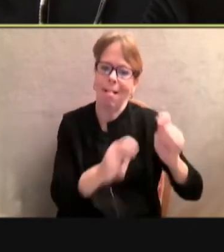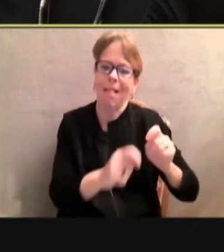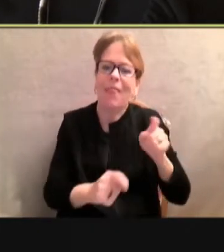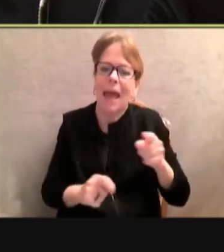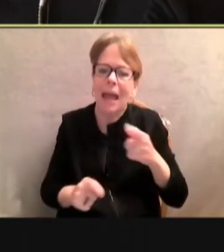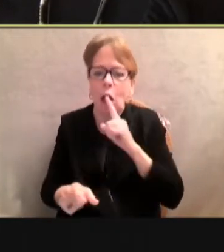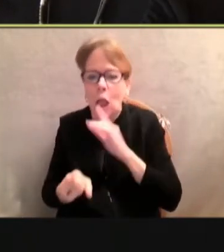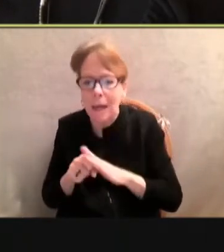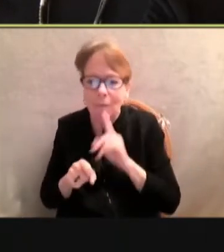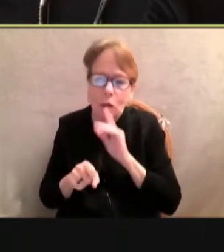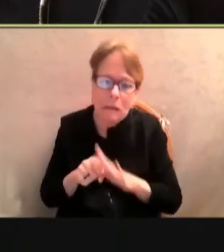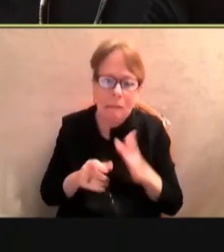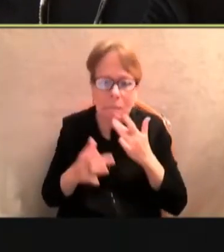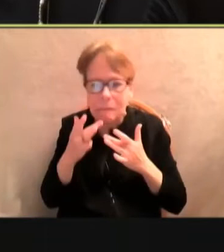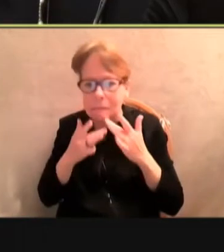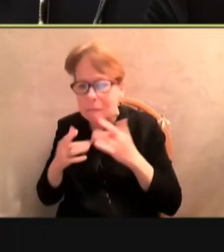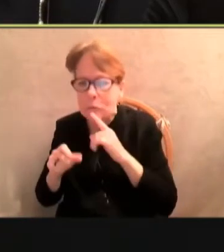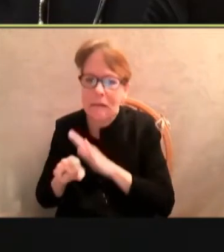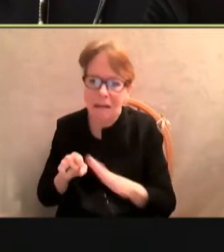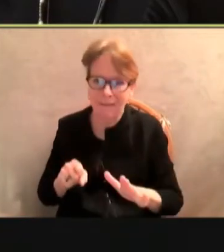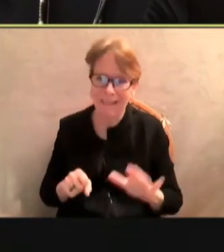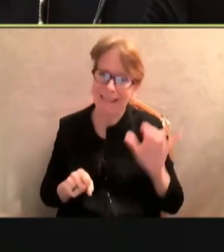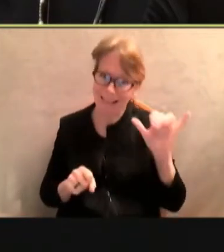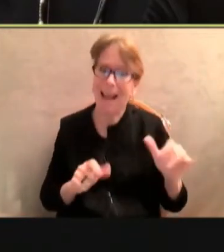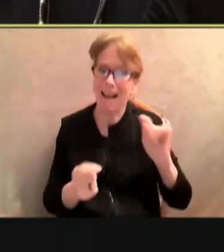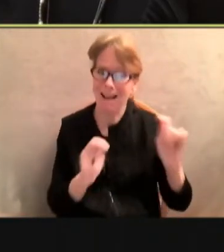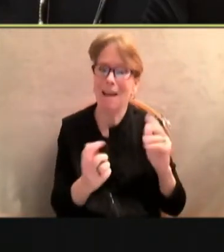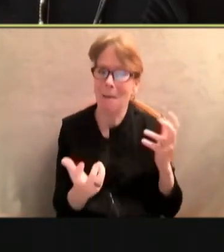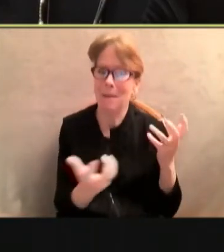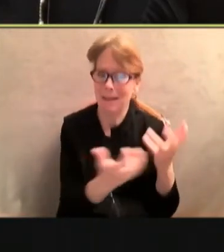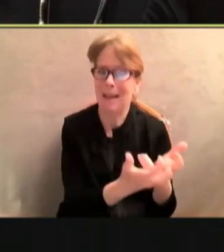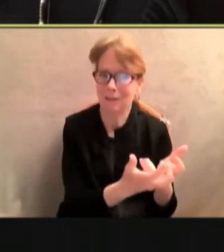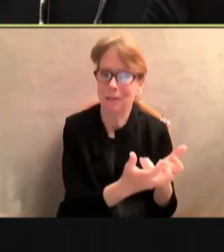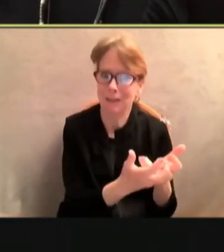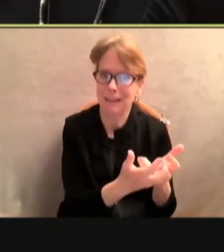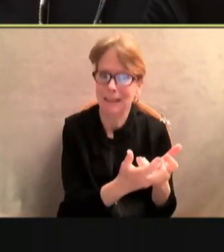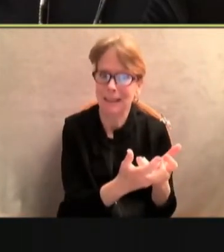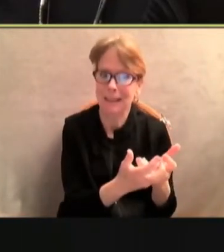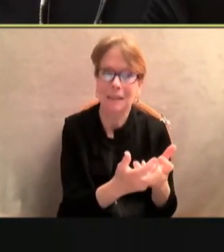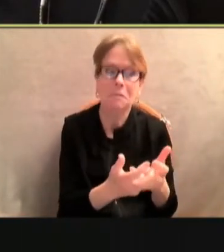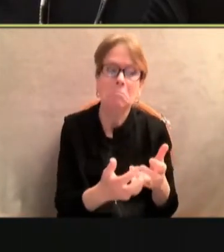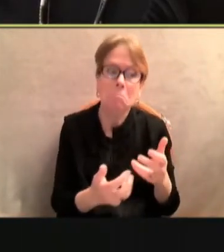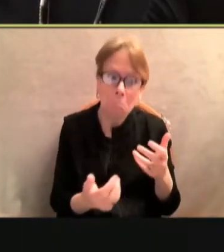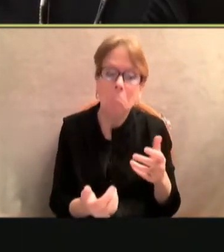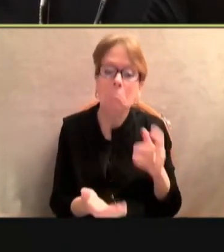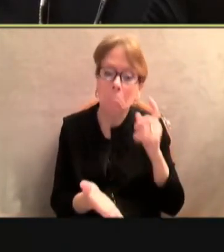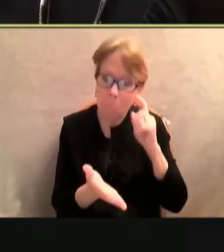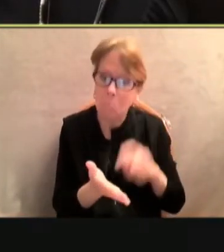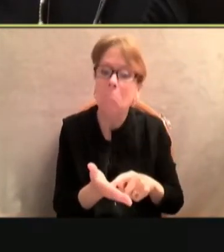That's a form of self-accommodation and under the law that counts. So if you are someone